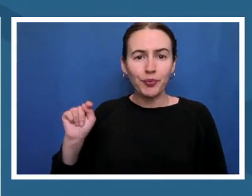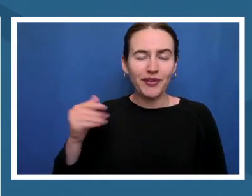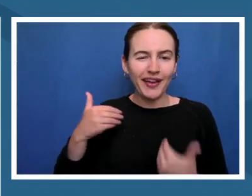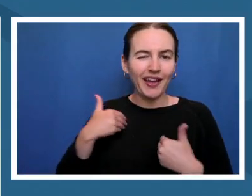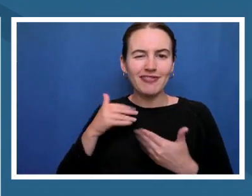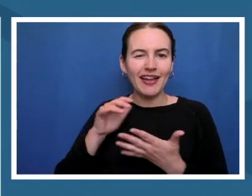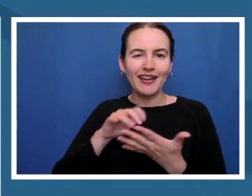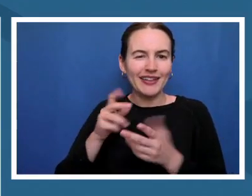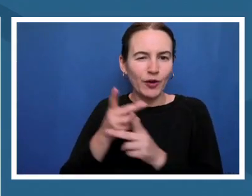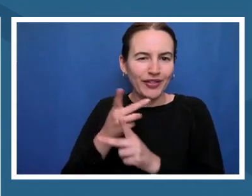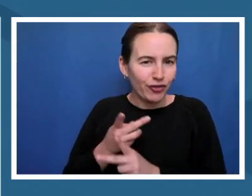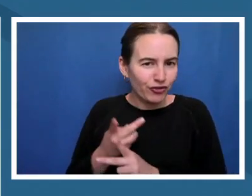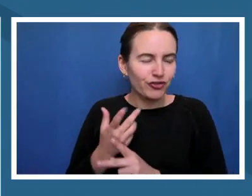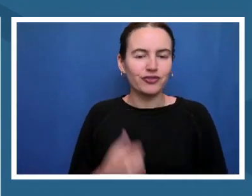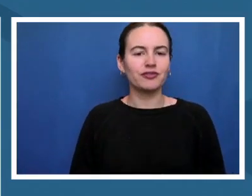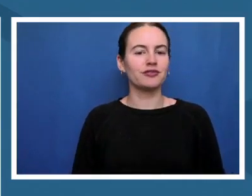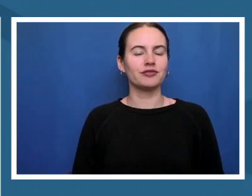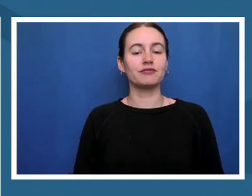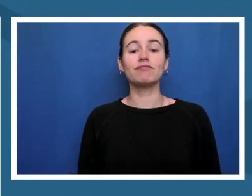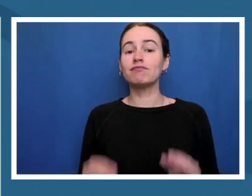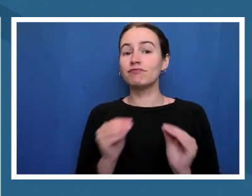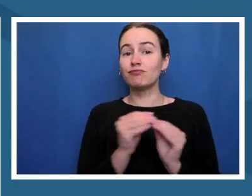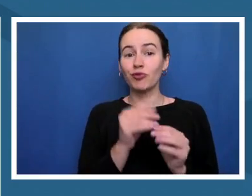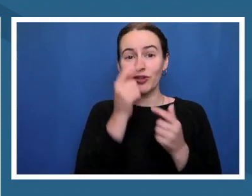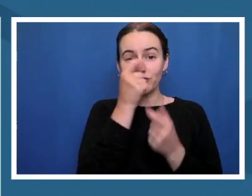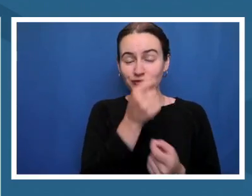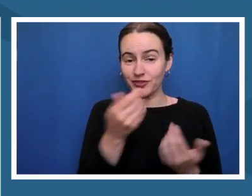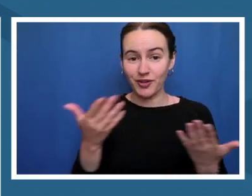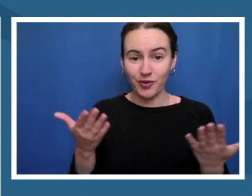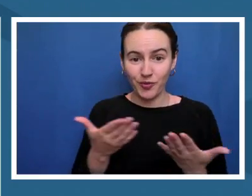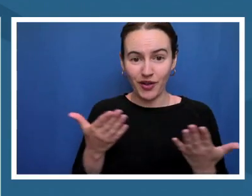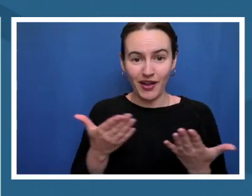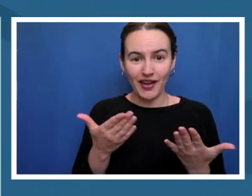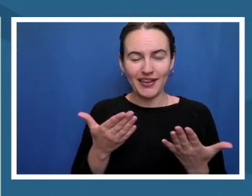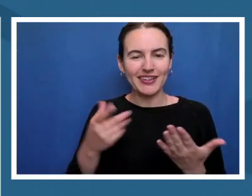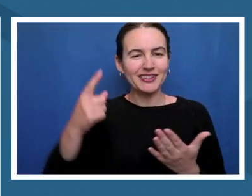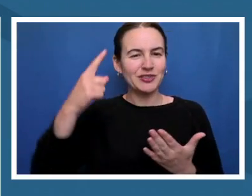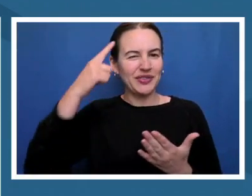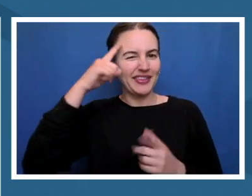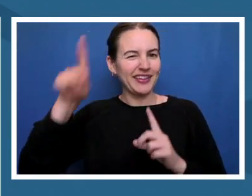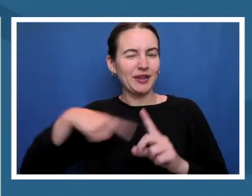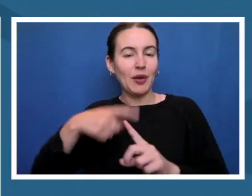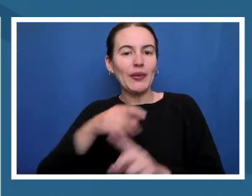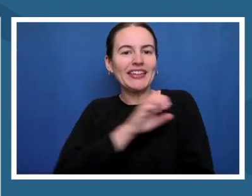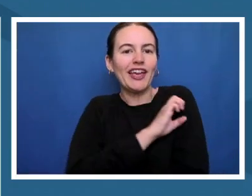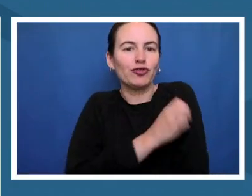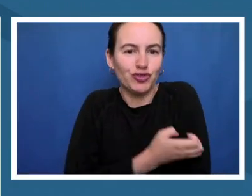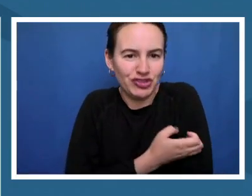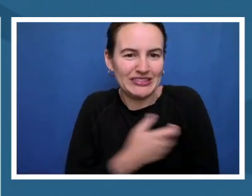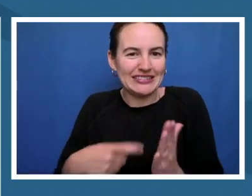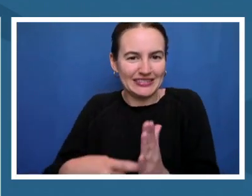more interesting perhaps is to get them to think about the energy that goes into